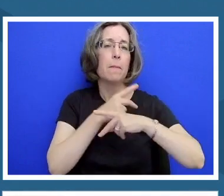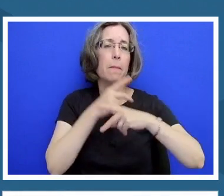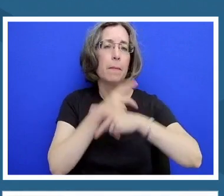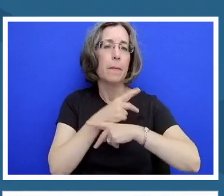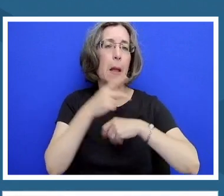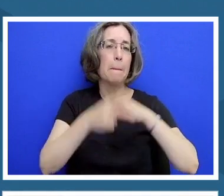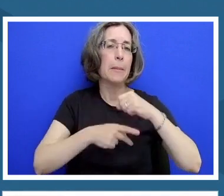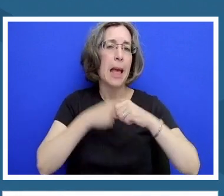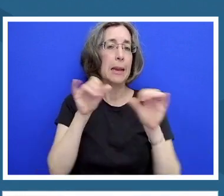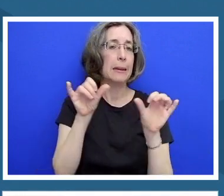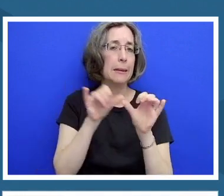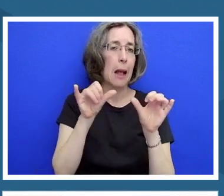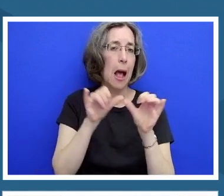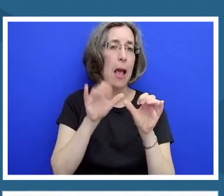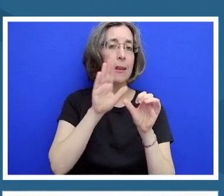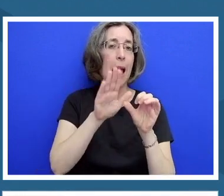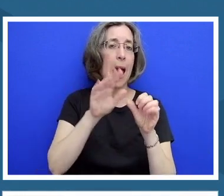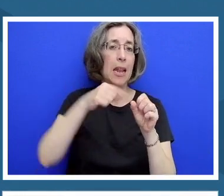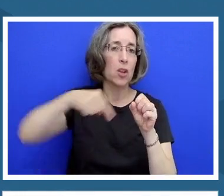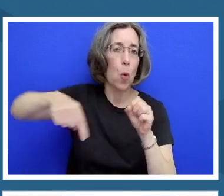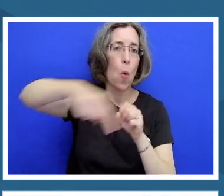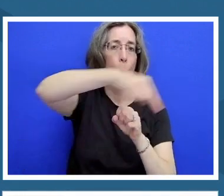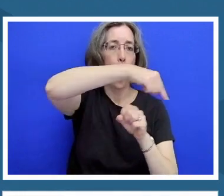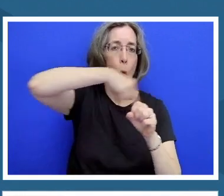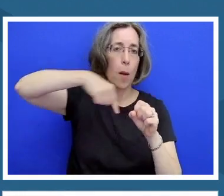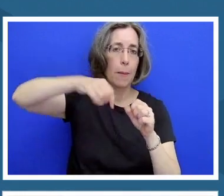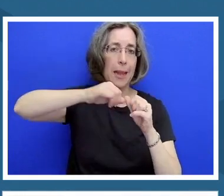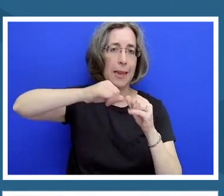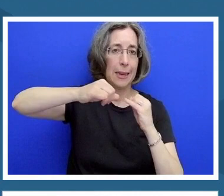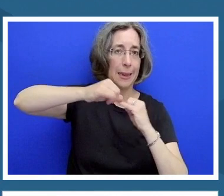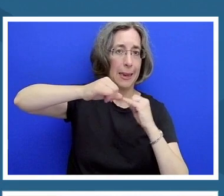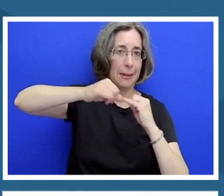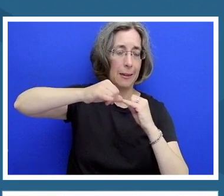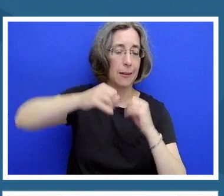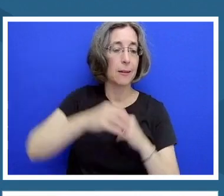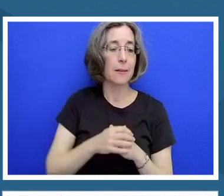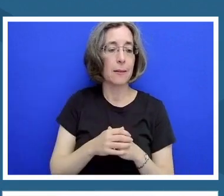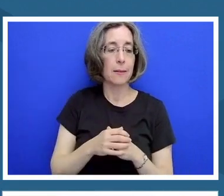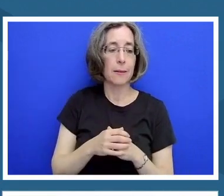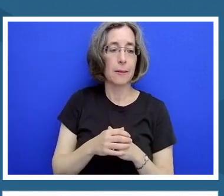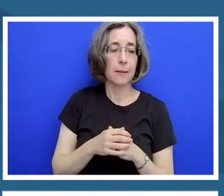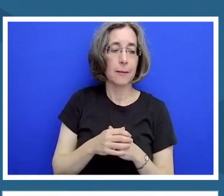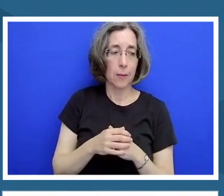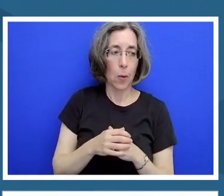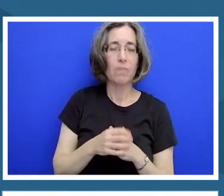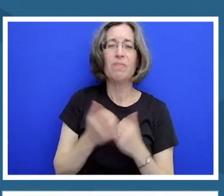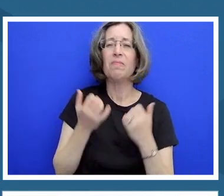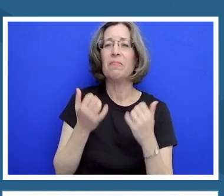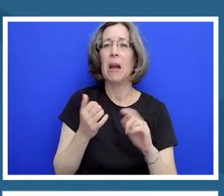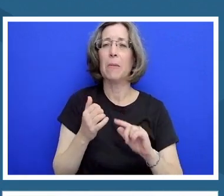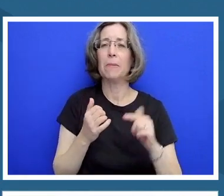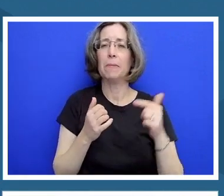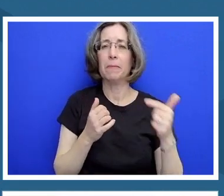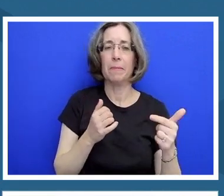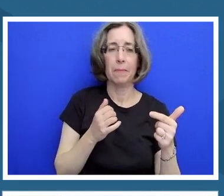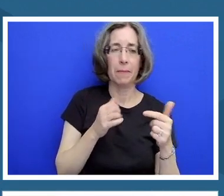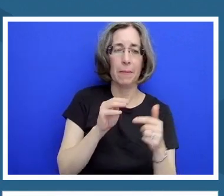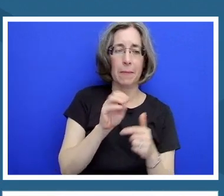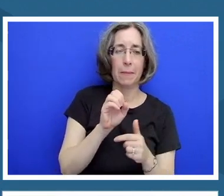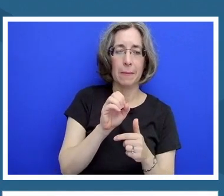through this briefly and show us some of the ways that these these connections for